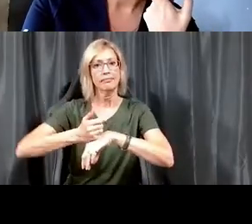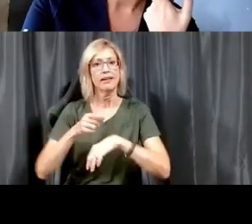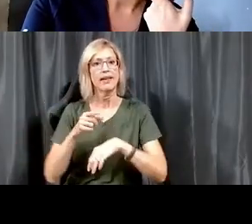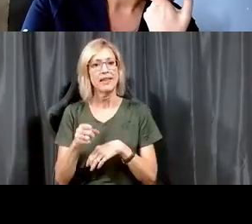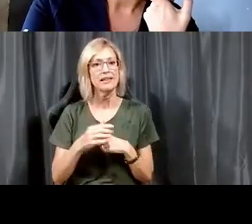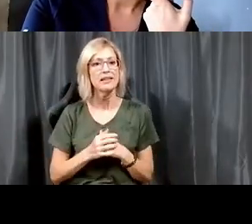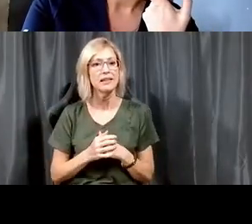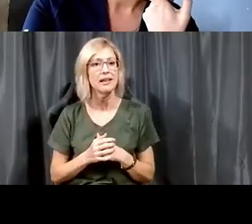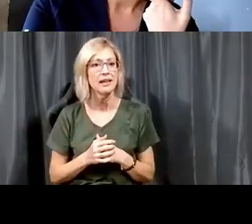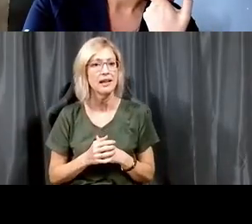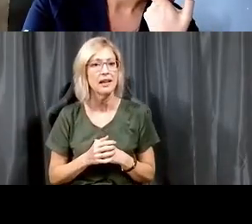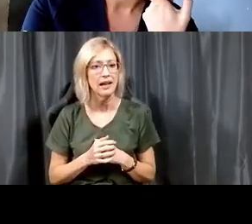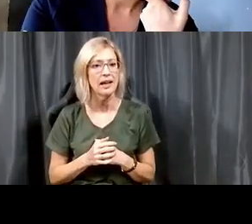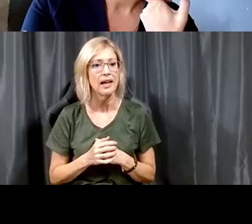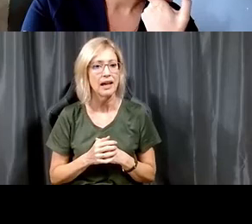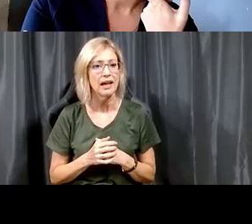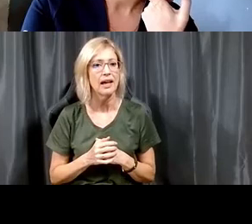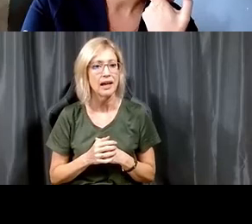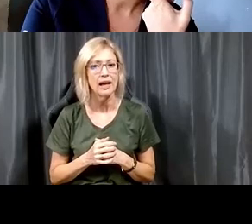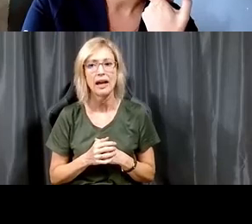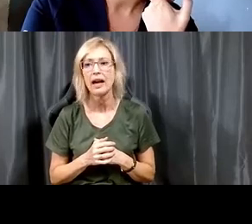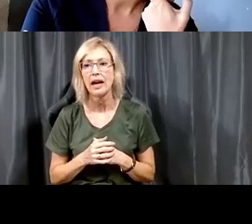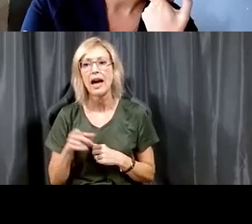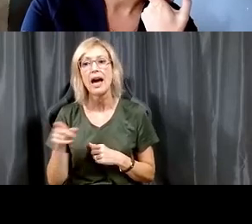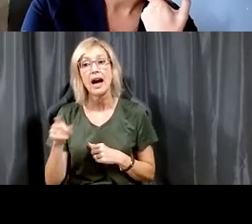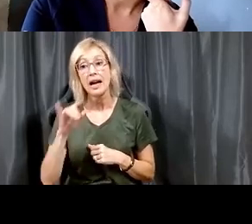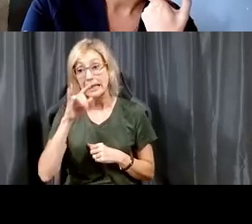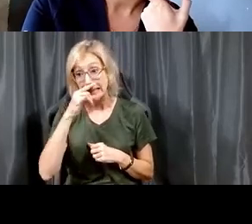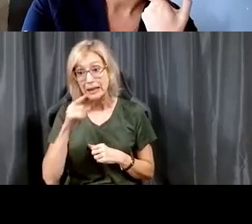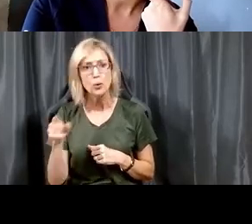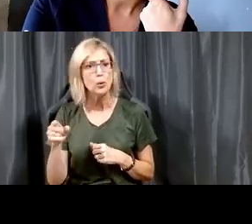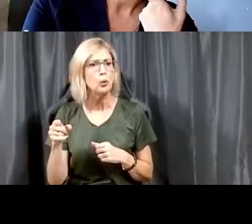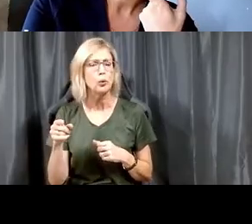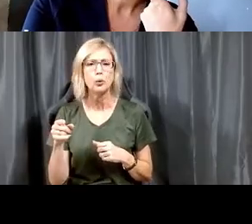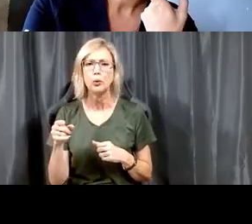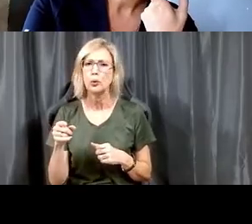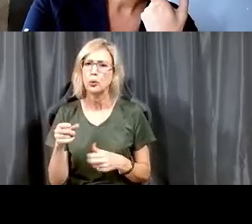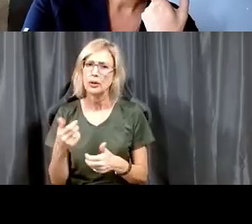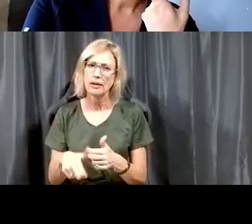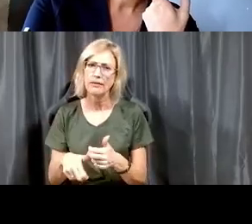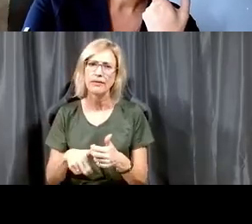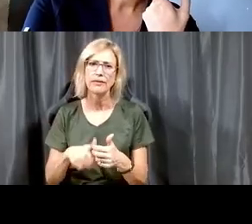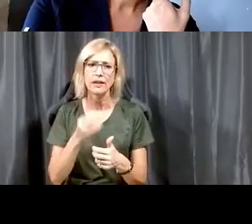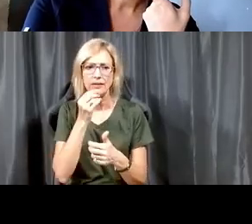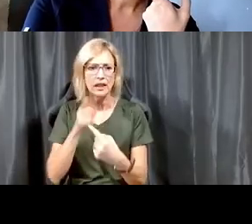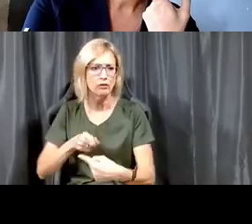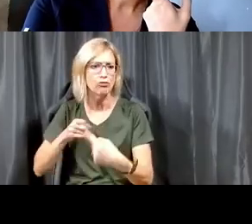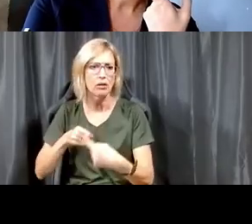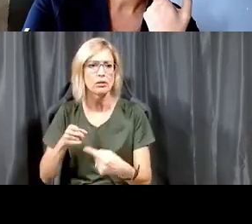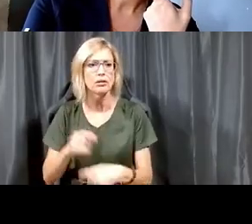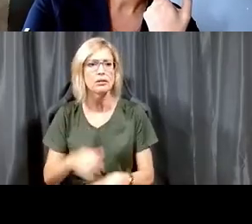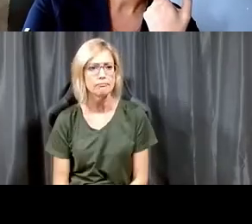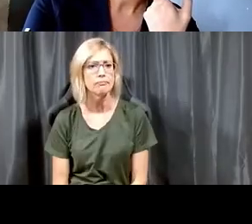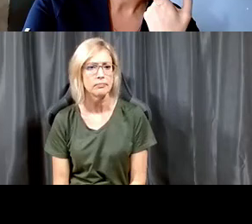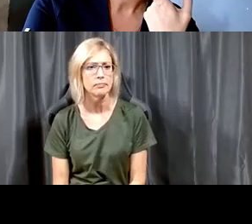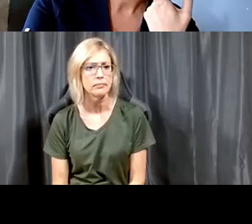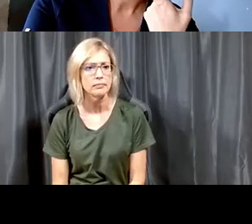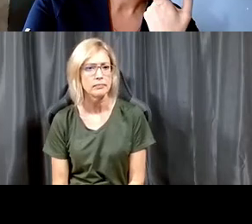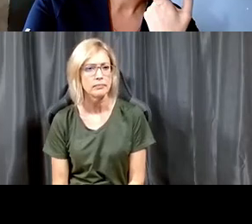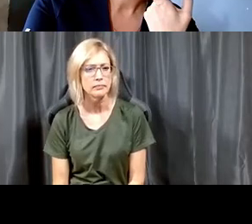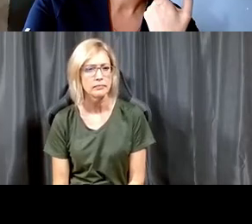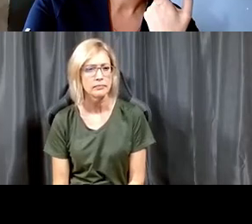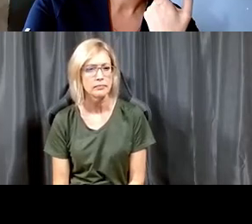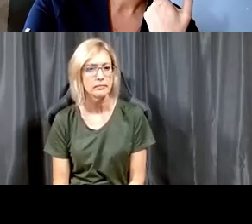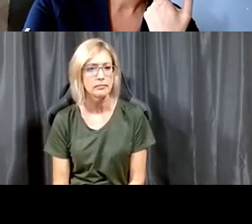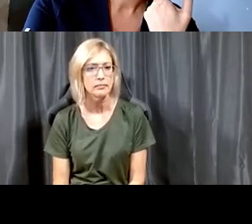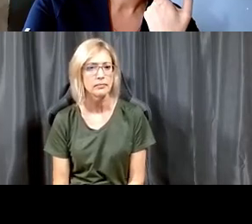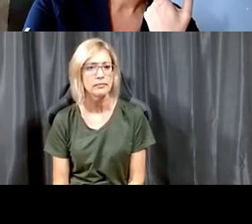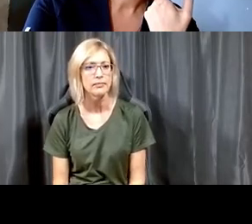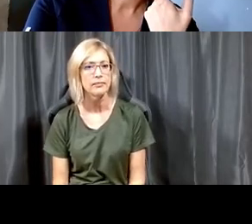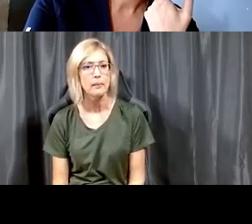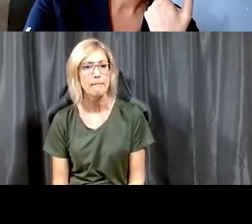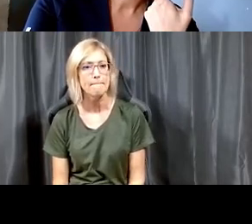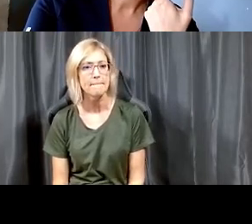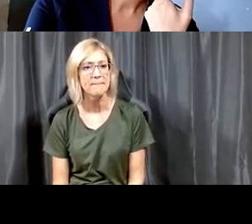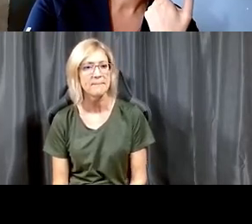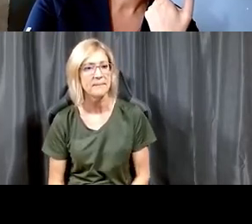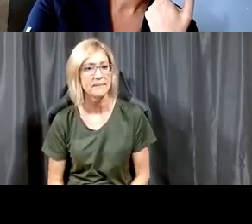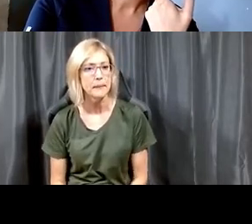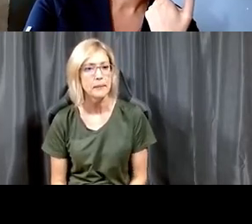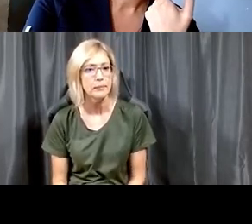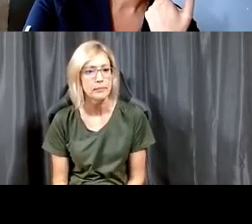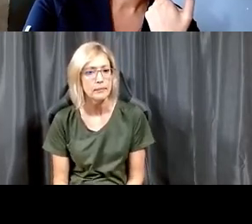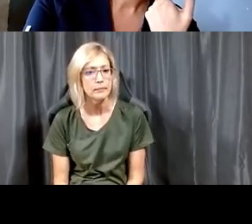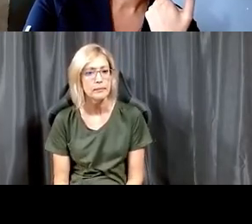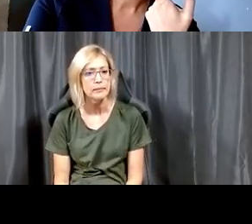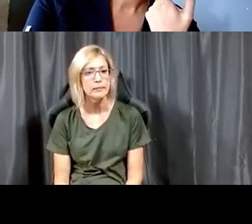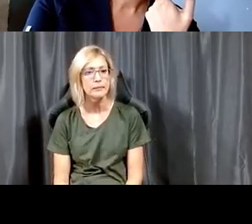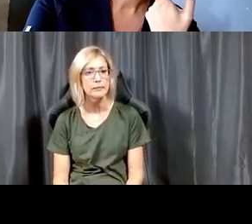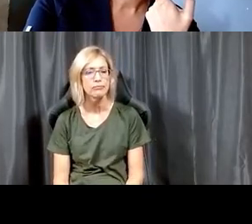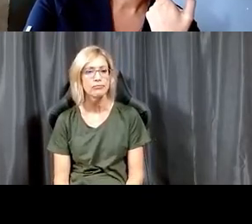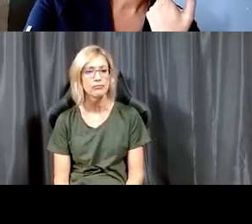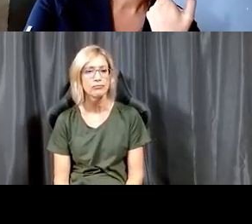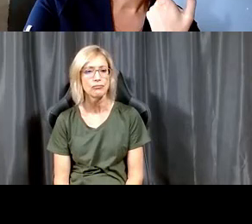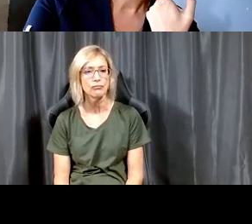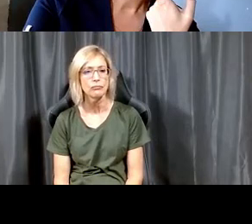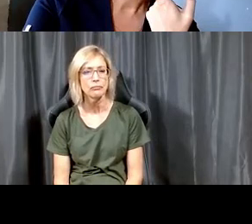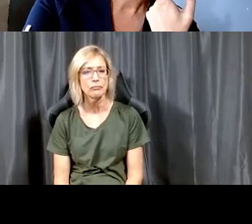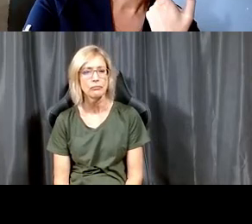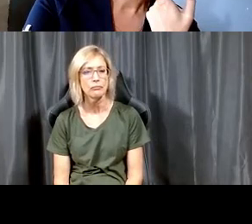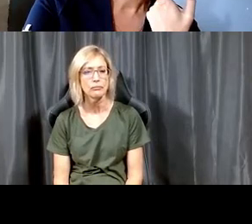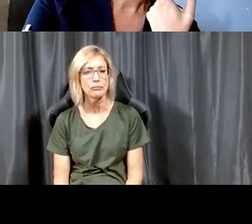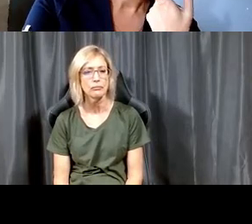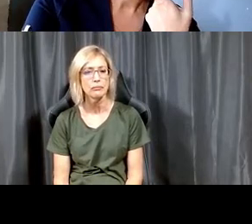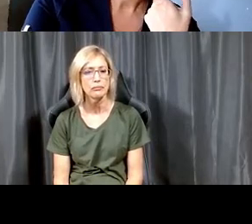kids end up having very, very difficult feeding struggles.